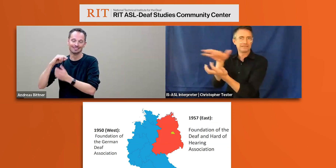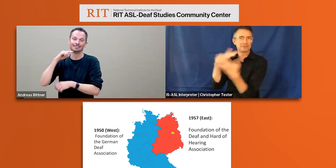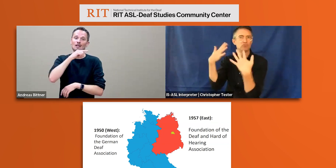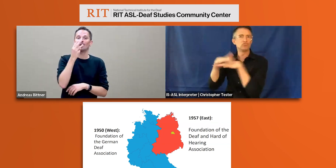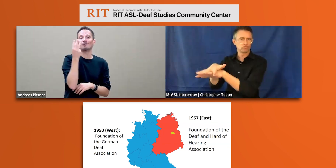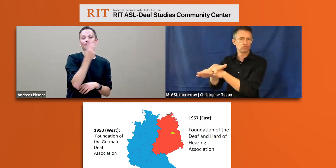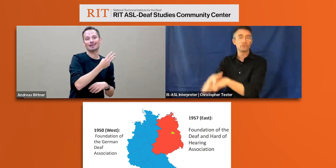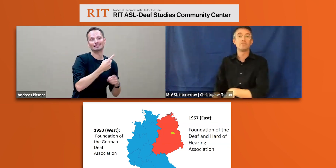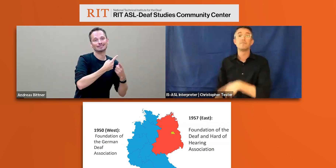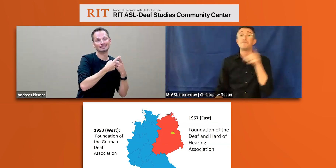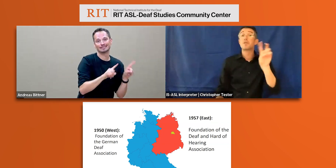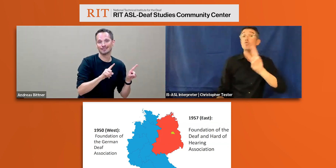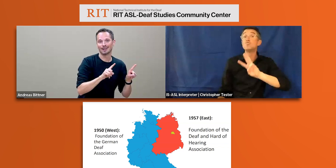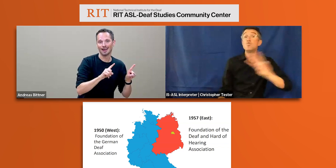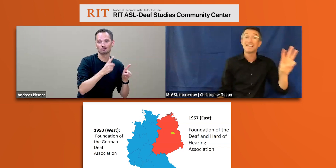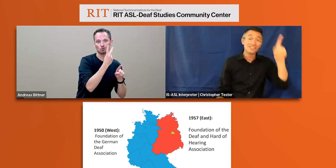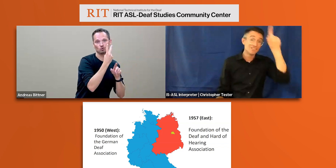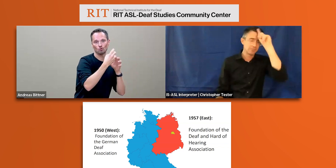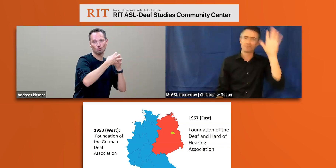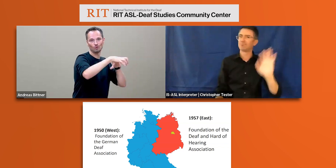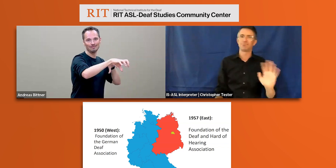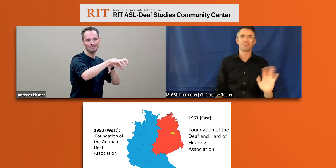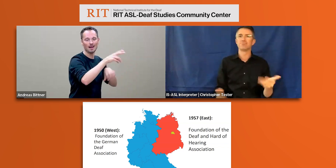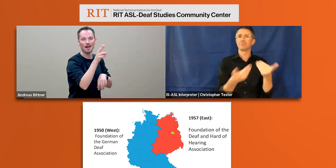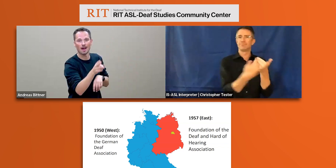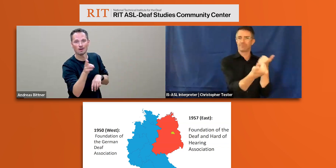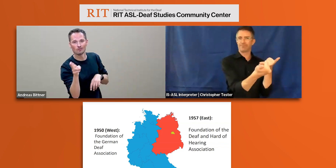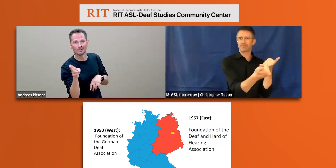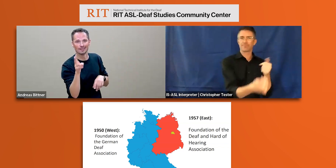In the eastern part of Germany, there were more hard of hearing people.